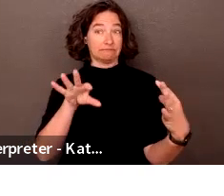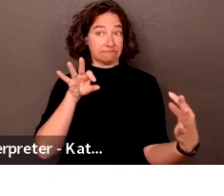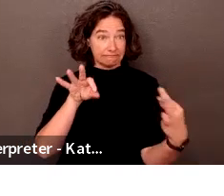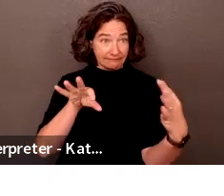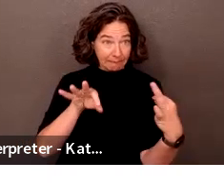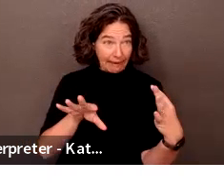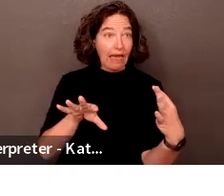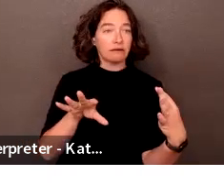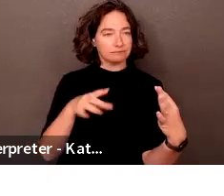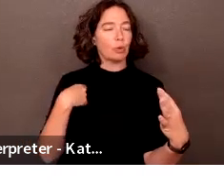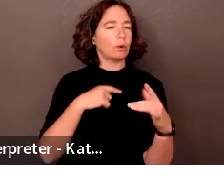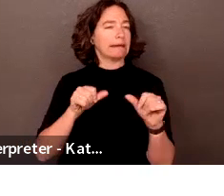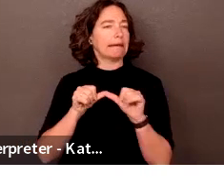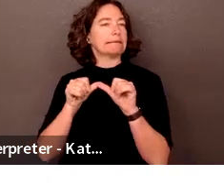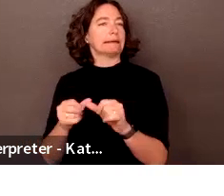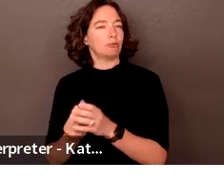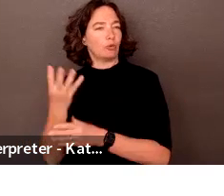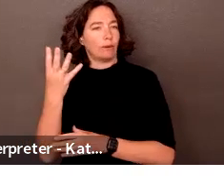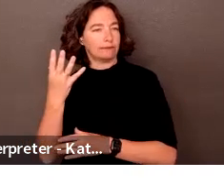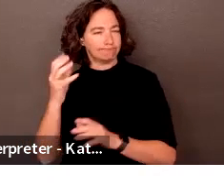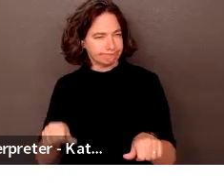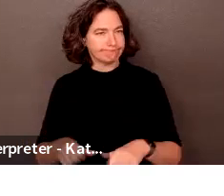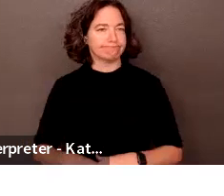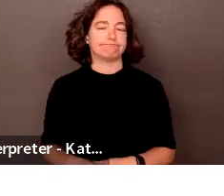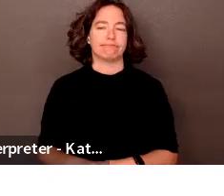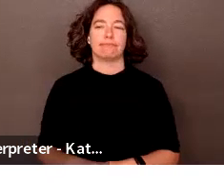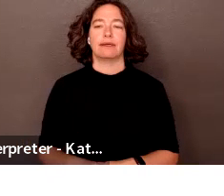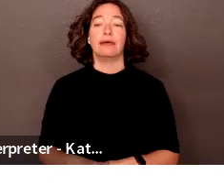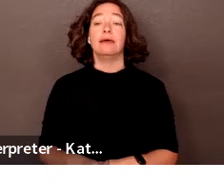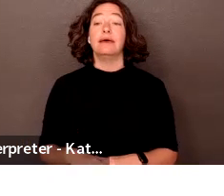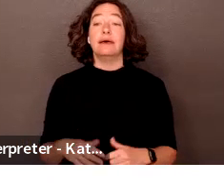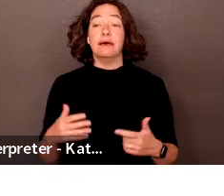were yelling at conference, do you have that, nope, not yet. All right, say